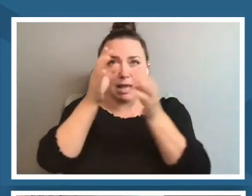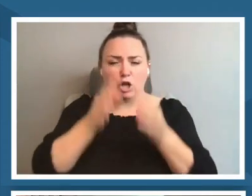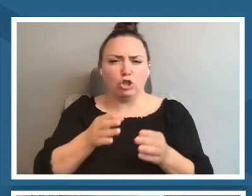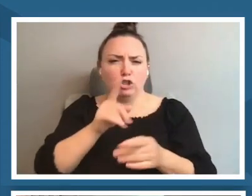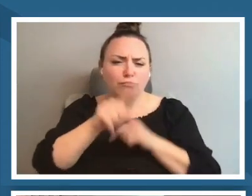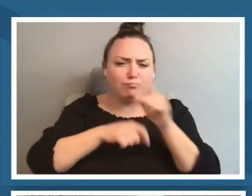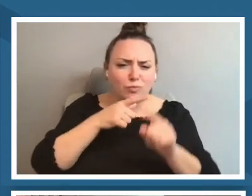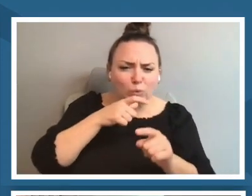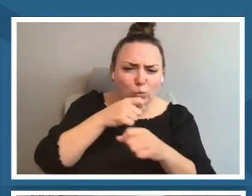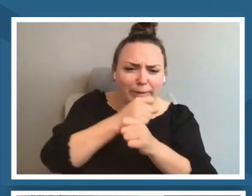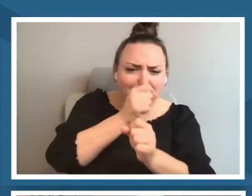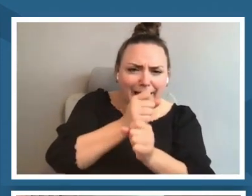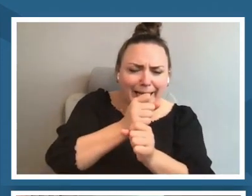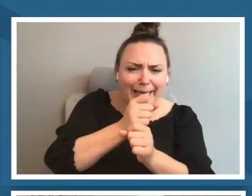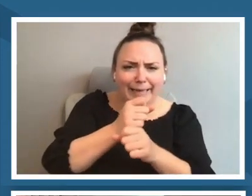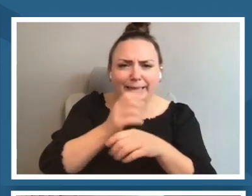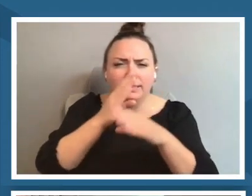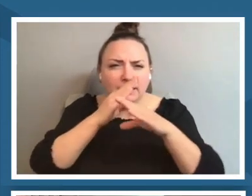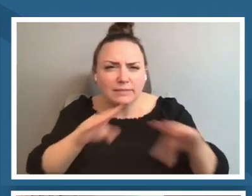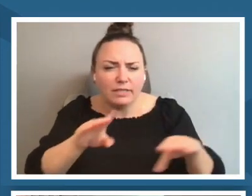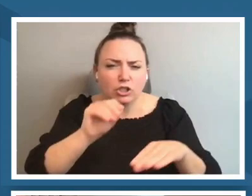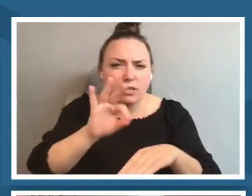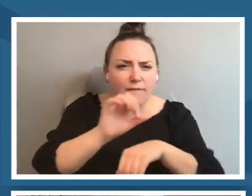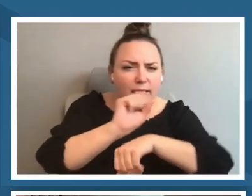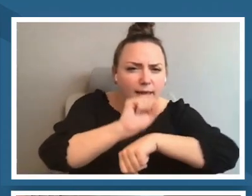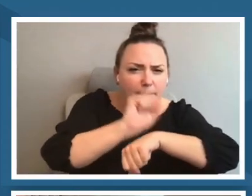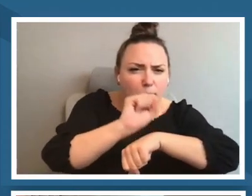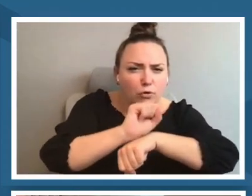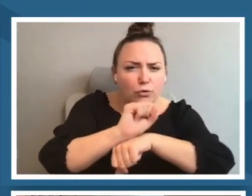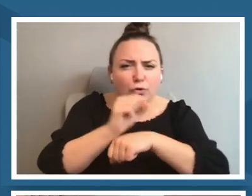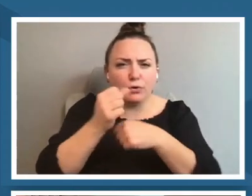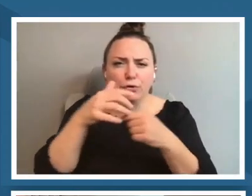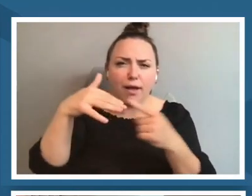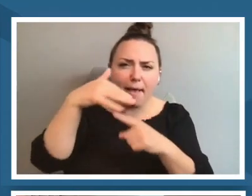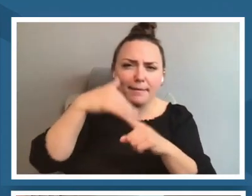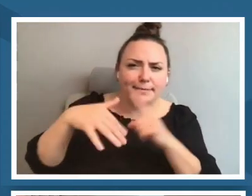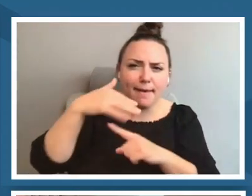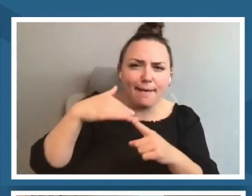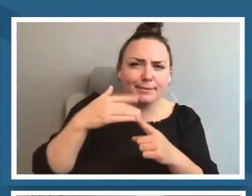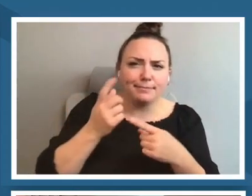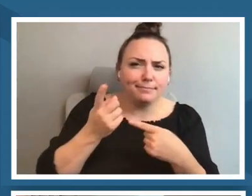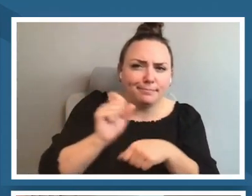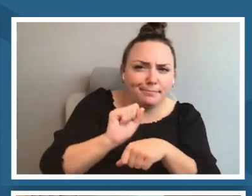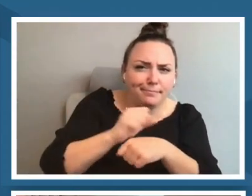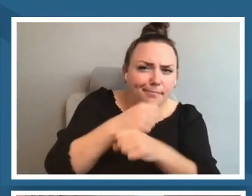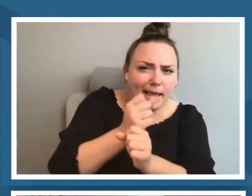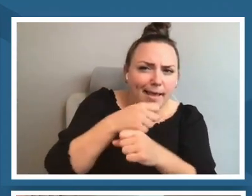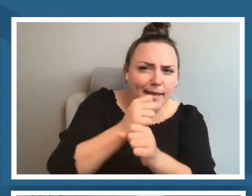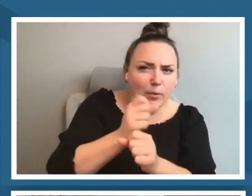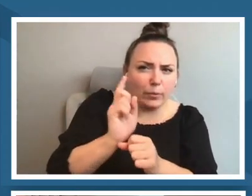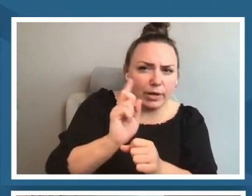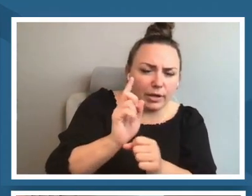divisions of labor what are the context of making and then you know where are the stories